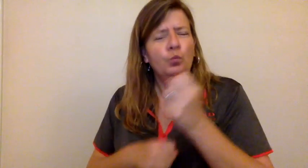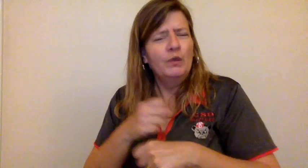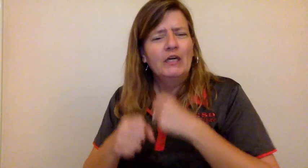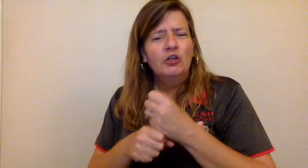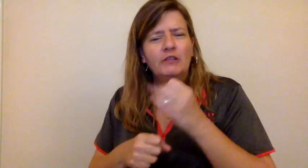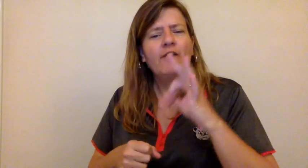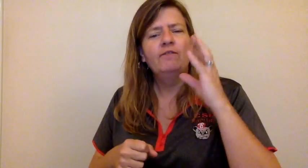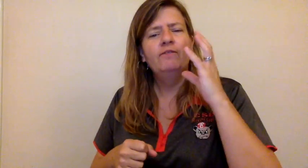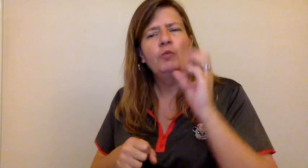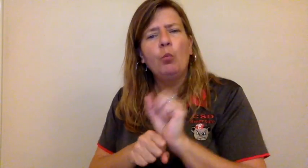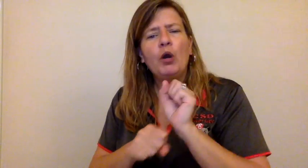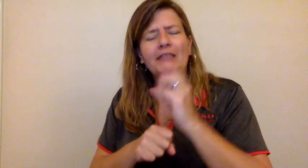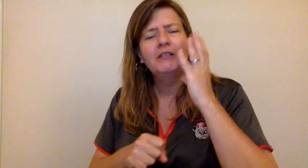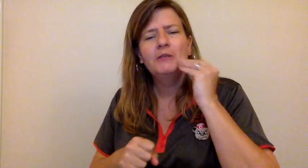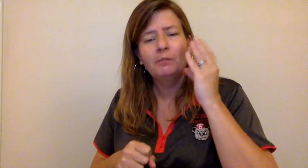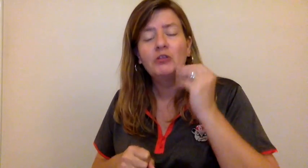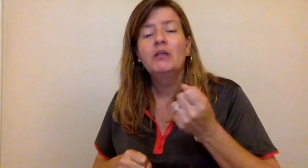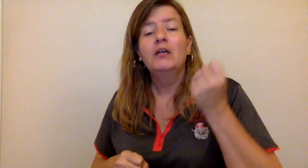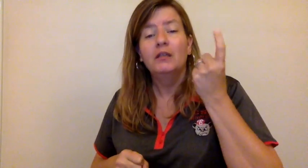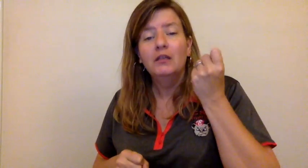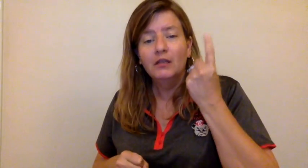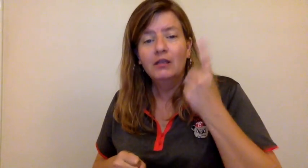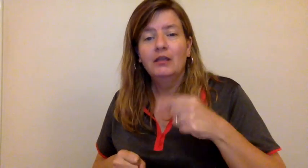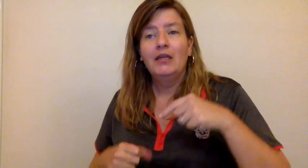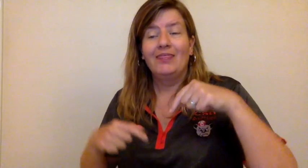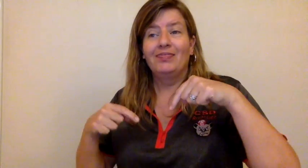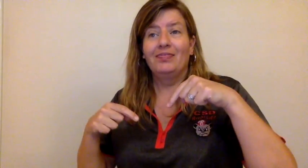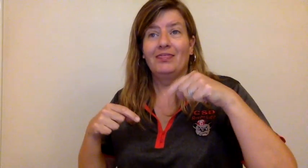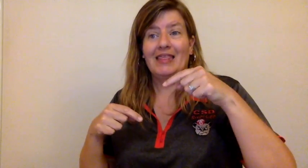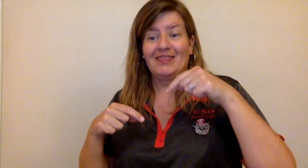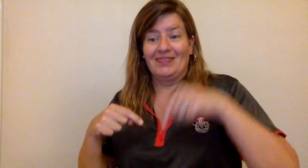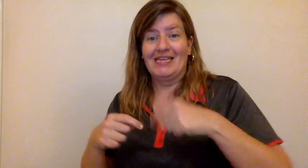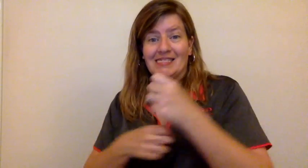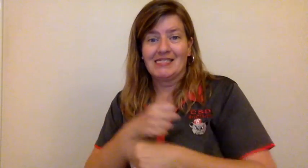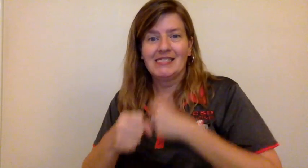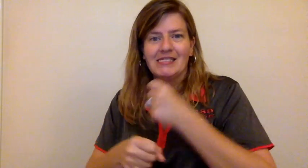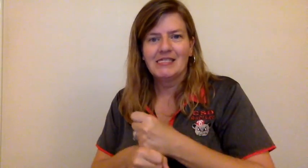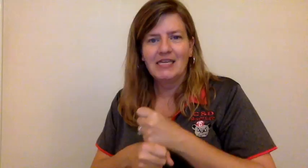This student has had a few years under their belt in terms of